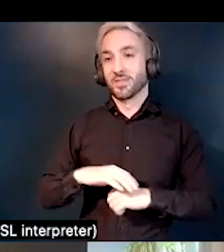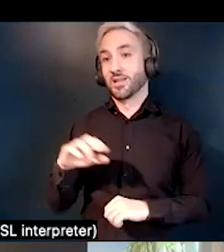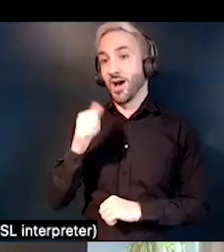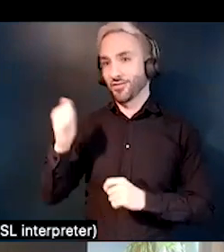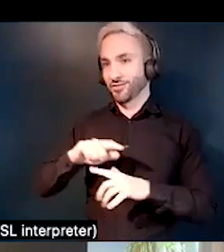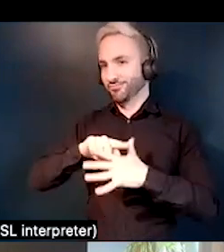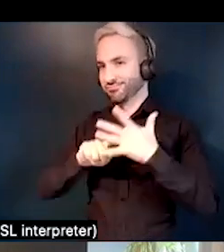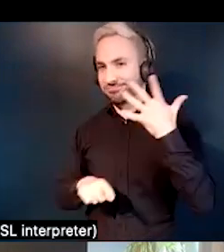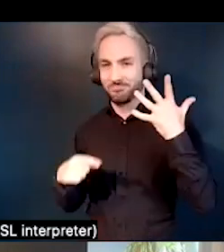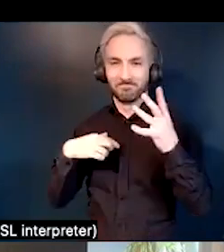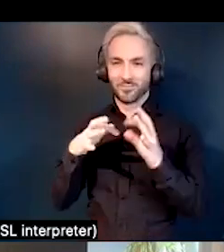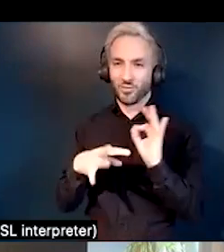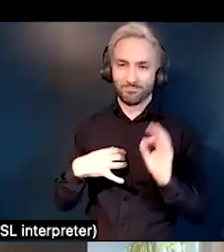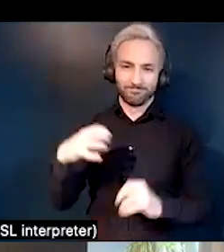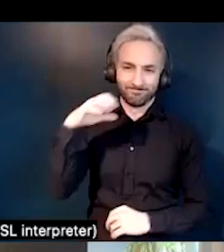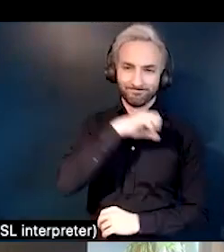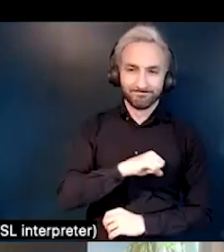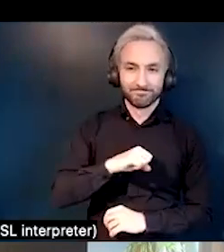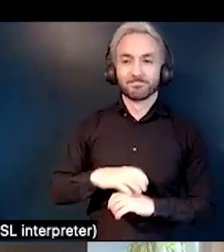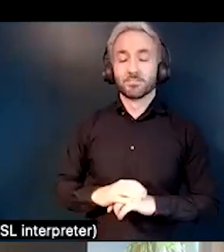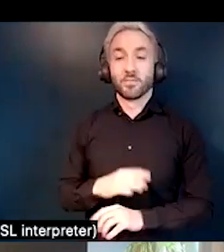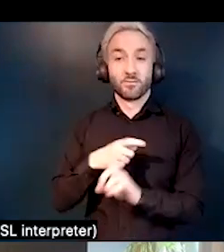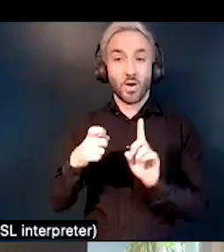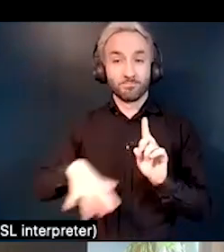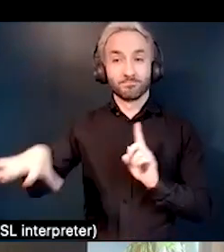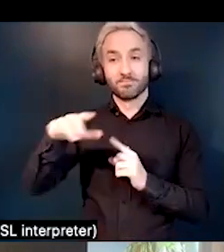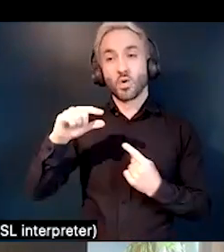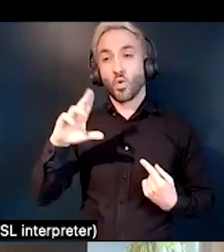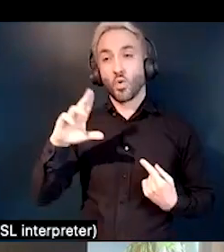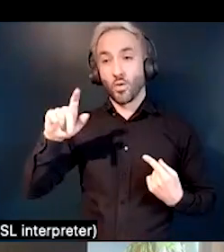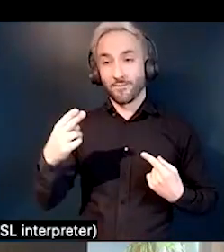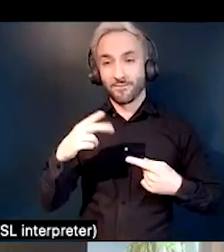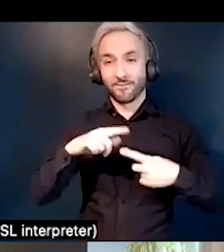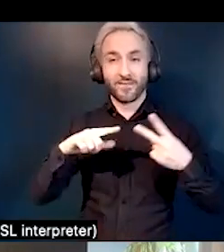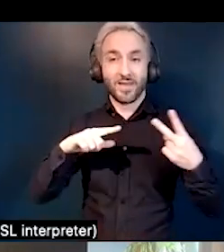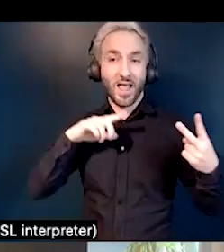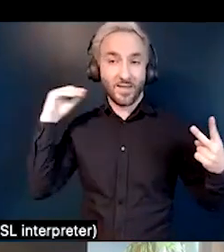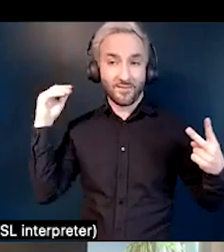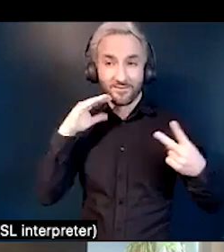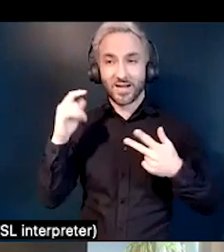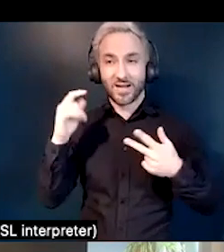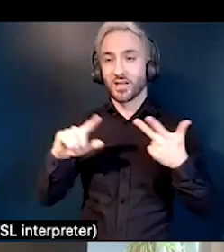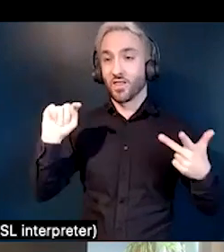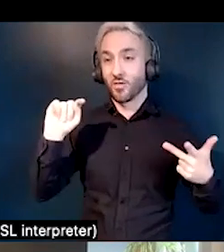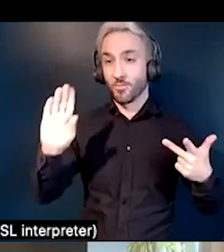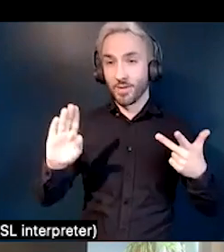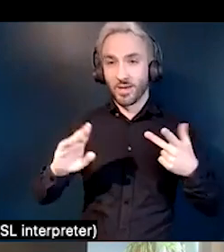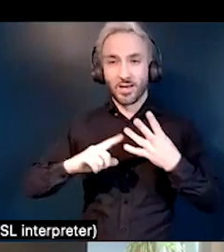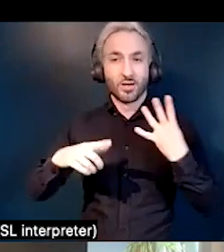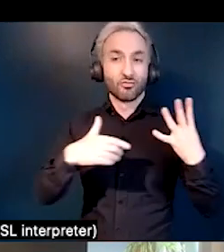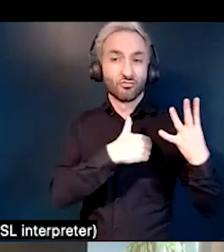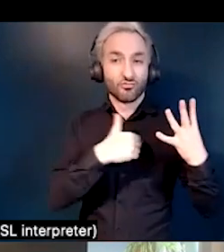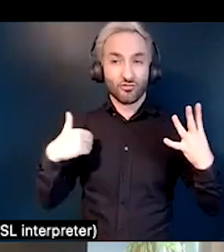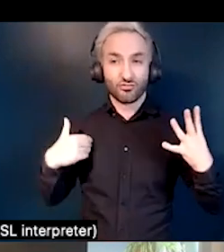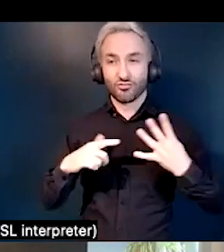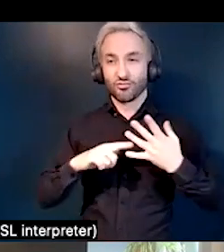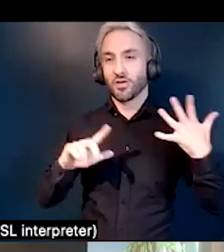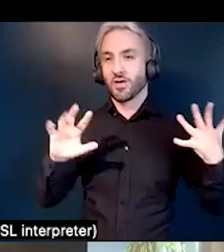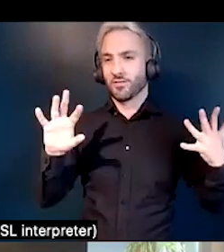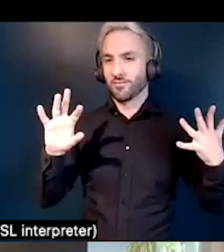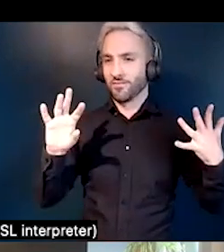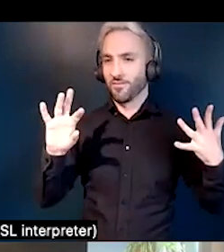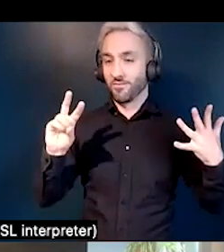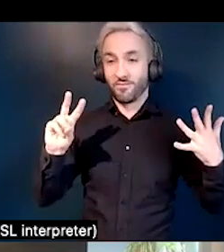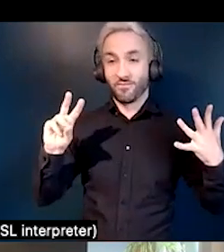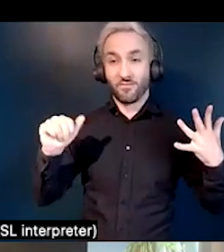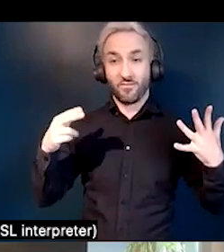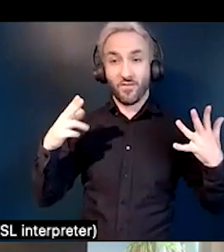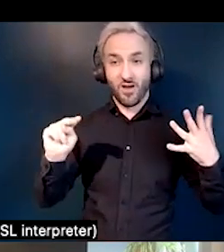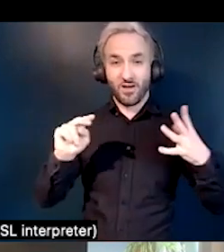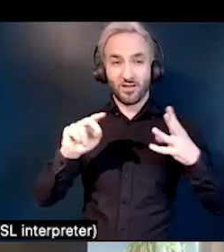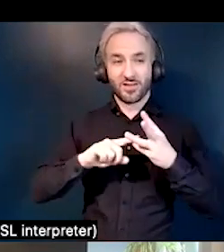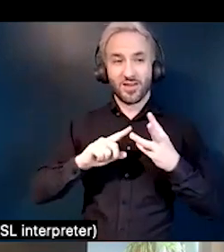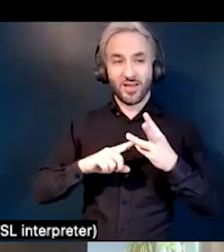Brampton, Guelph, Halifax, Thunder Bay, Toronto, Vaughan, and Windsor. We encourage you to visit